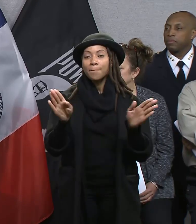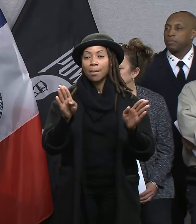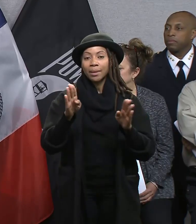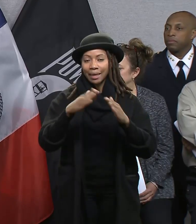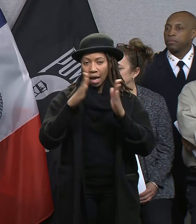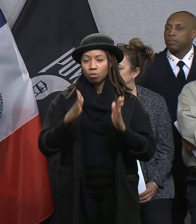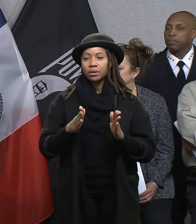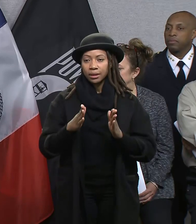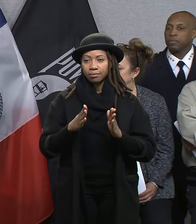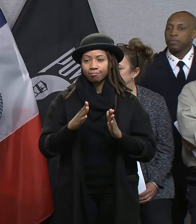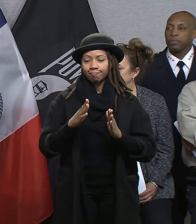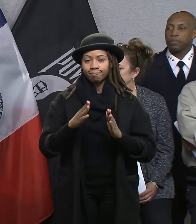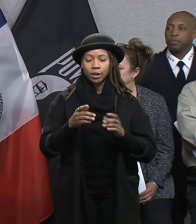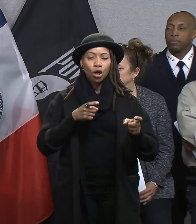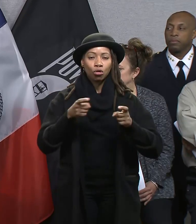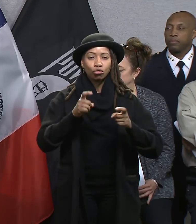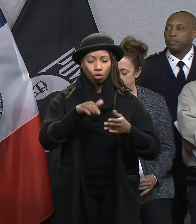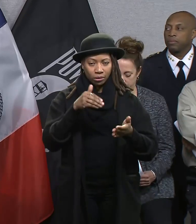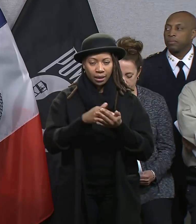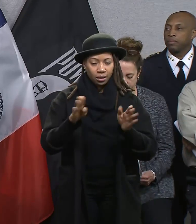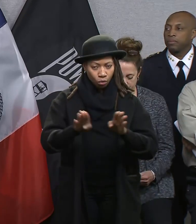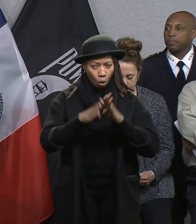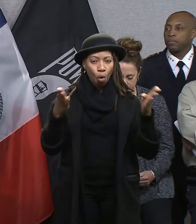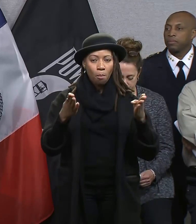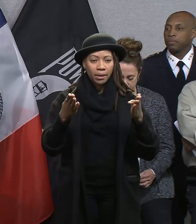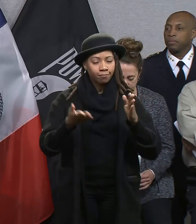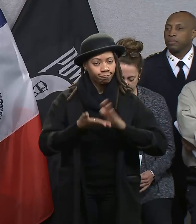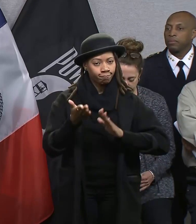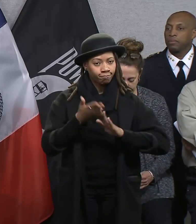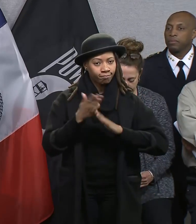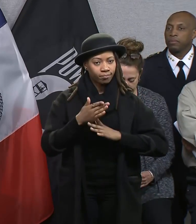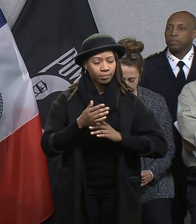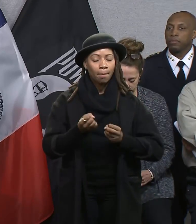AND ALSO REPORTING THAT